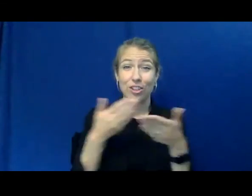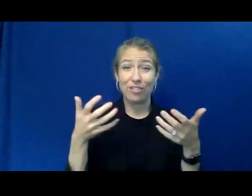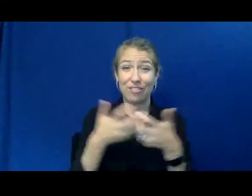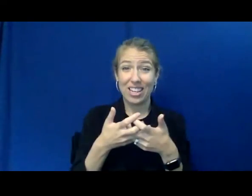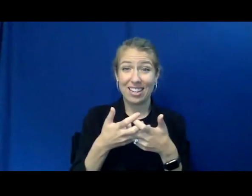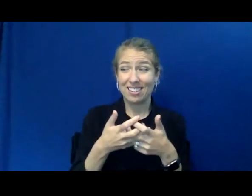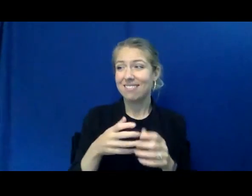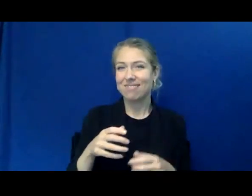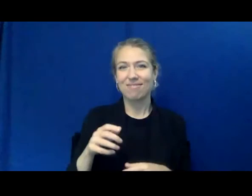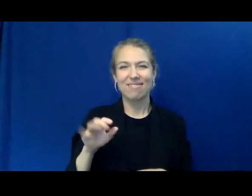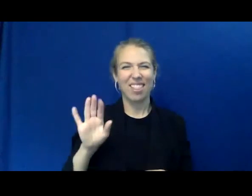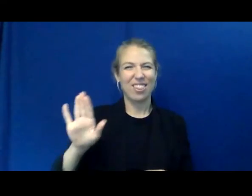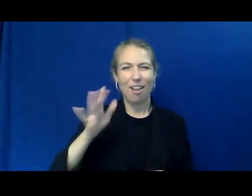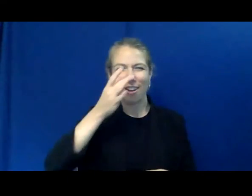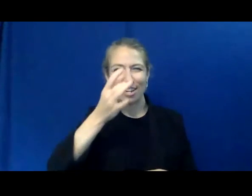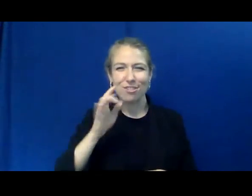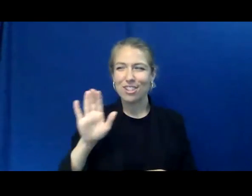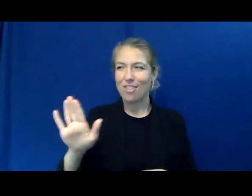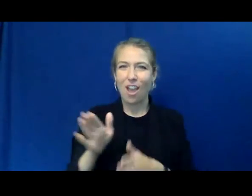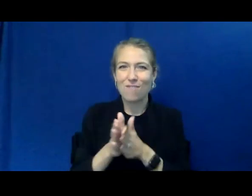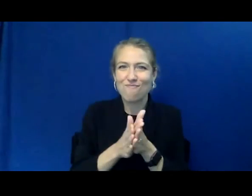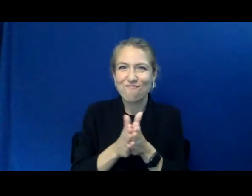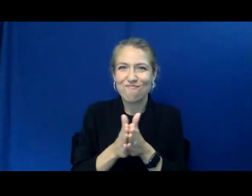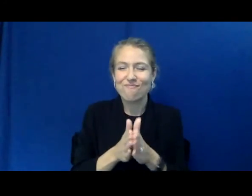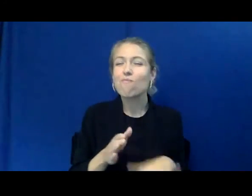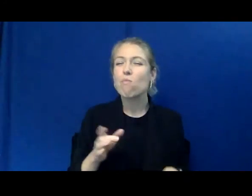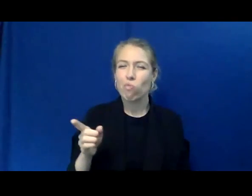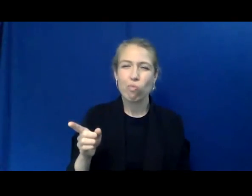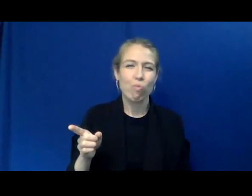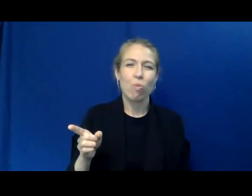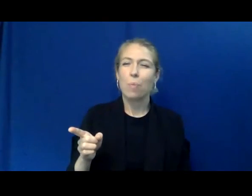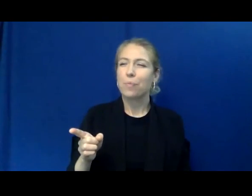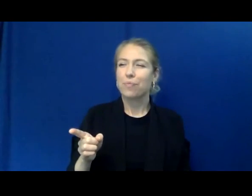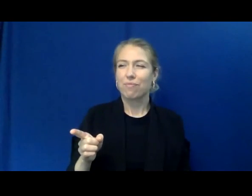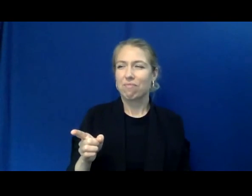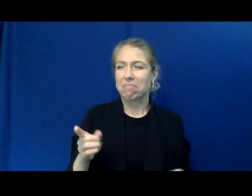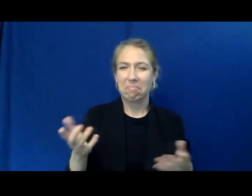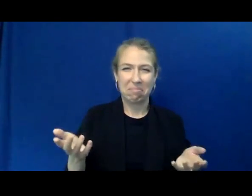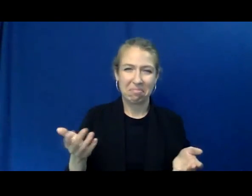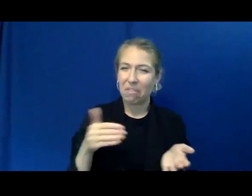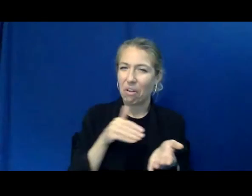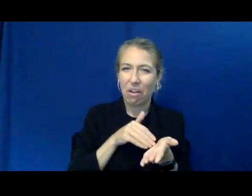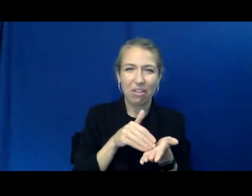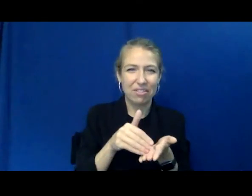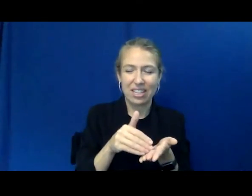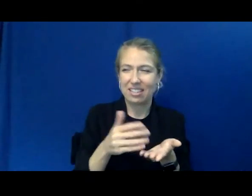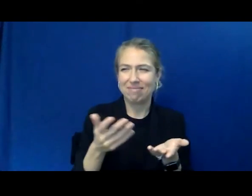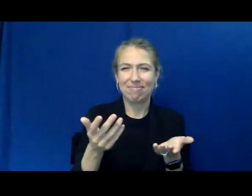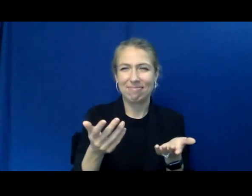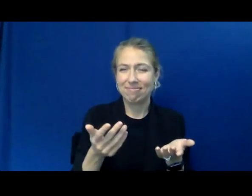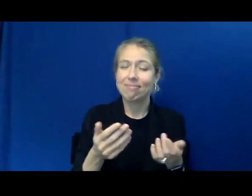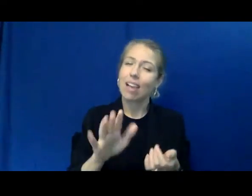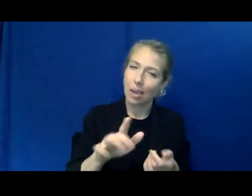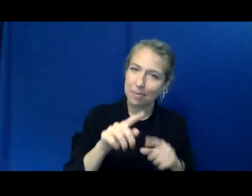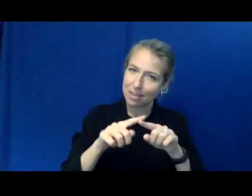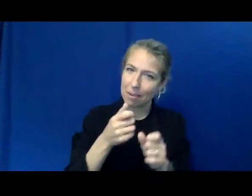in doing and enjoy doing, there is very limited depending on the situation interaction that